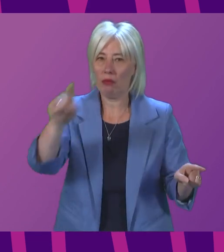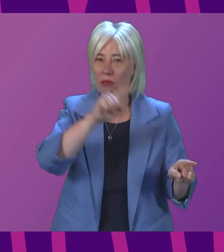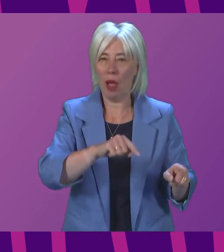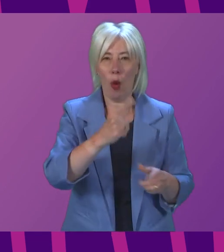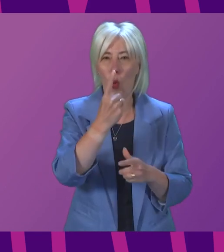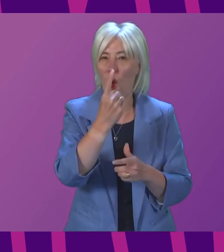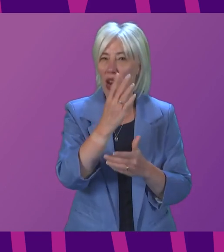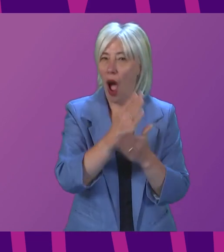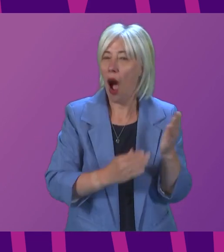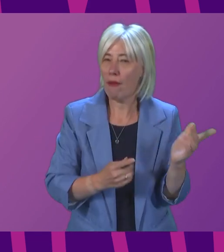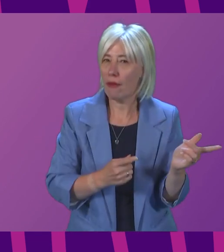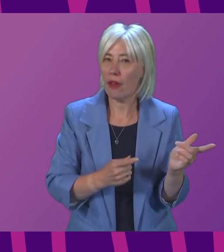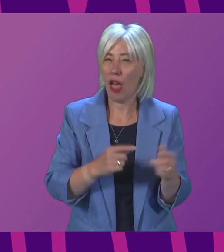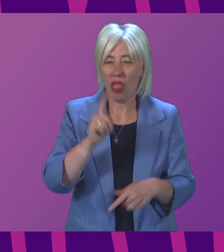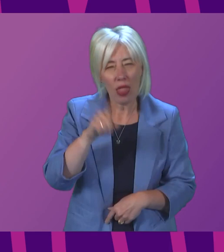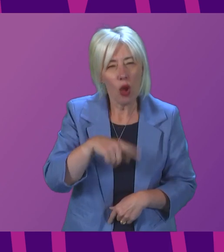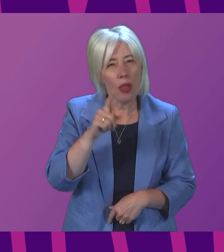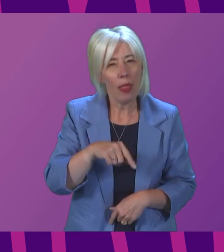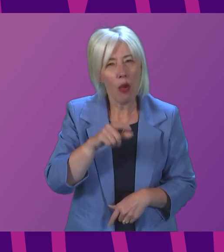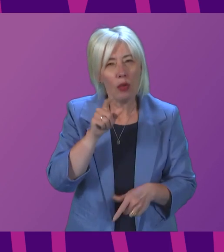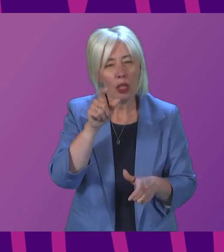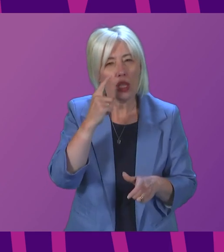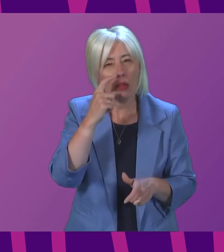Thousands of young people are waiting for more than a year.